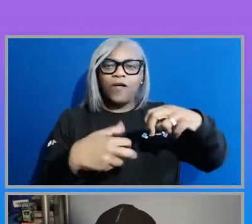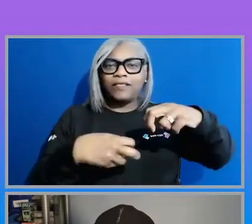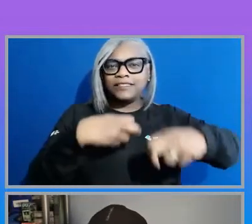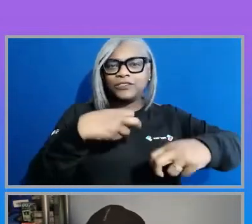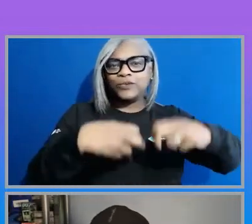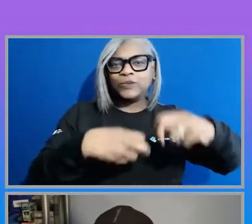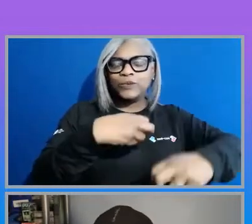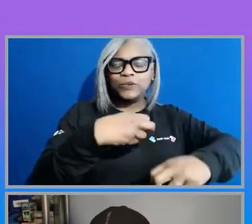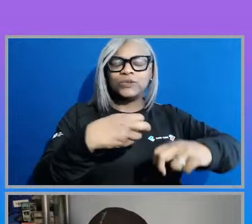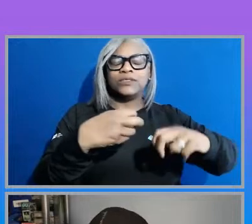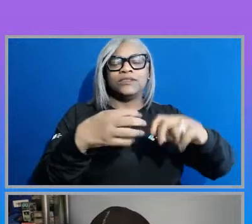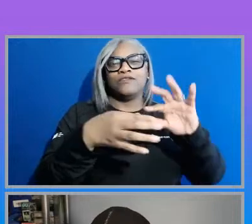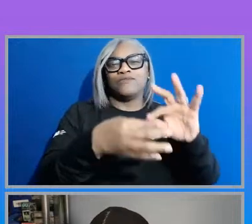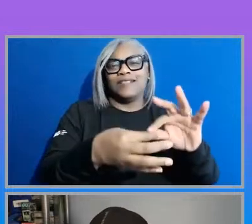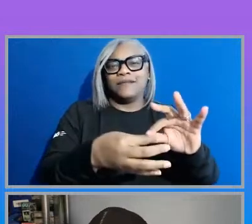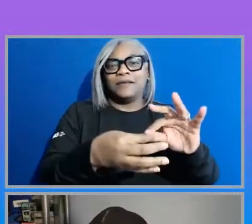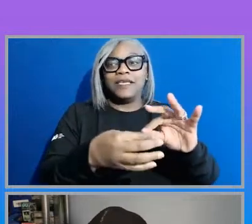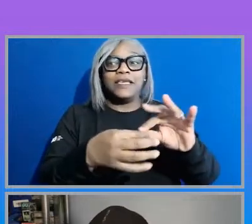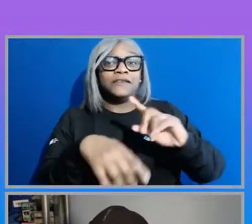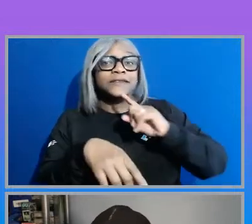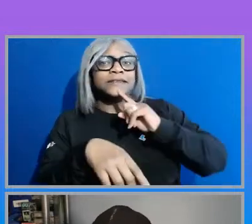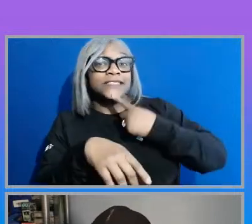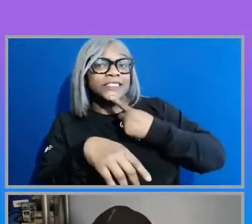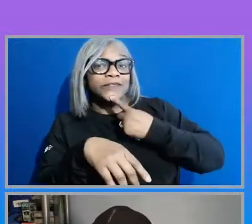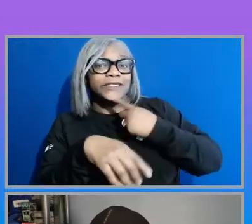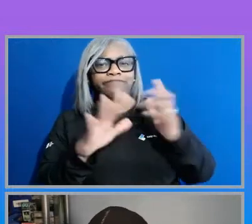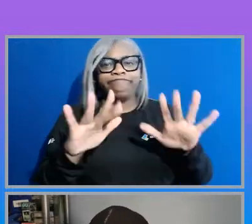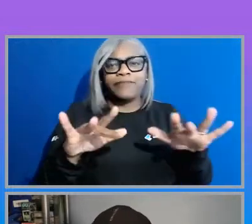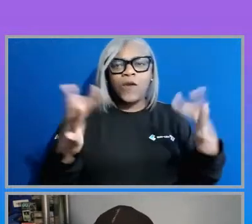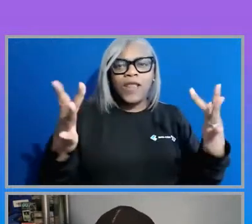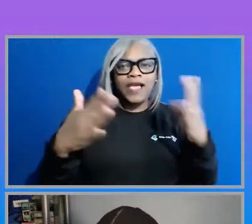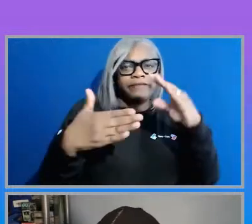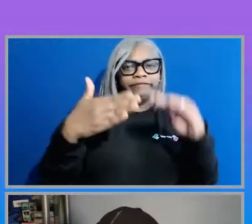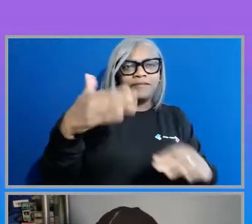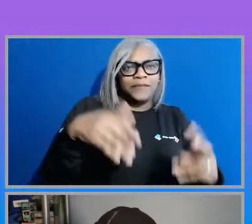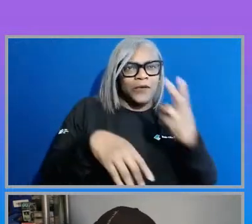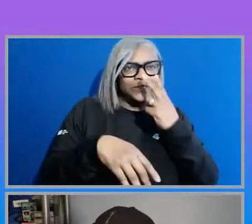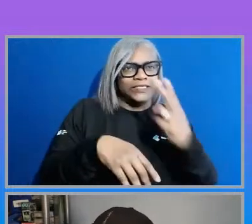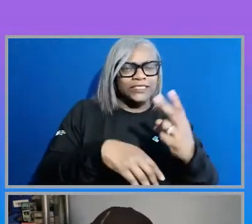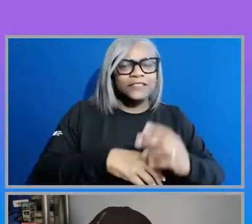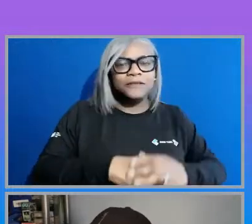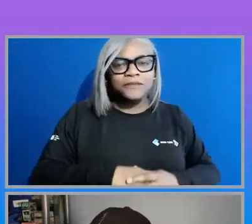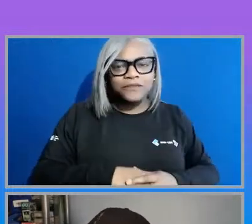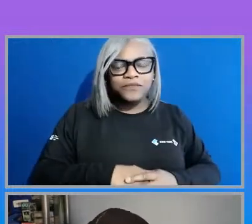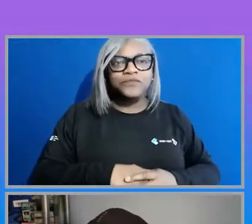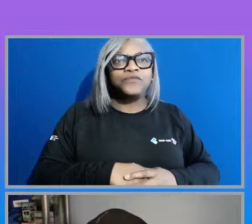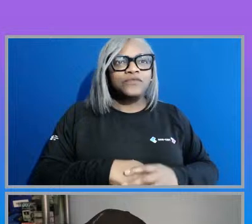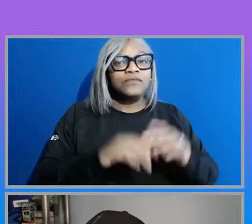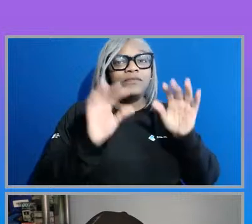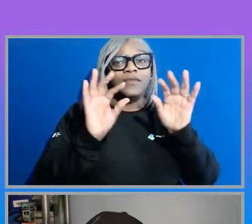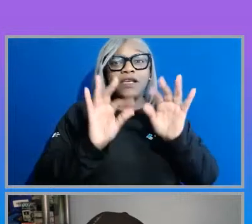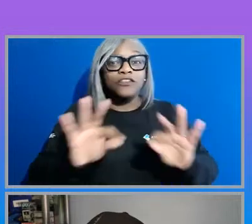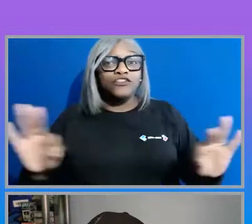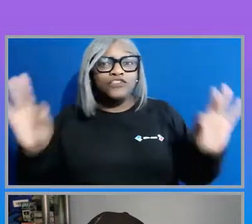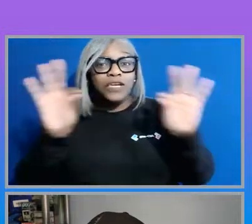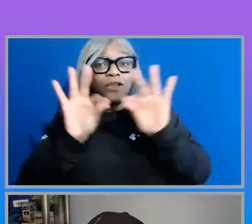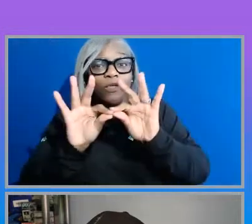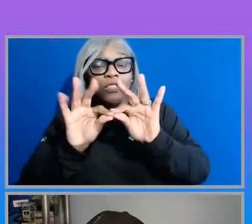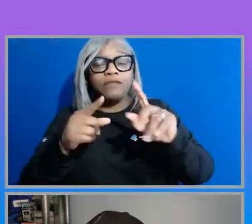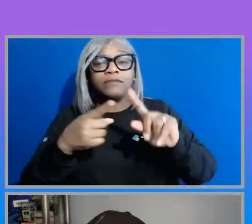severity. So you can really prioritize those issues. You're going to see, you know, issues categorized as critical,